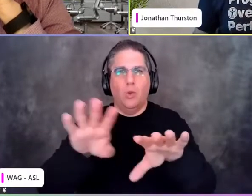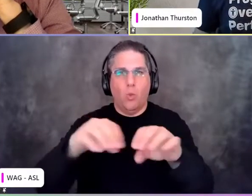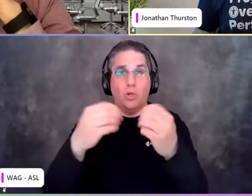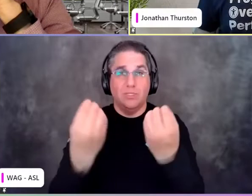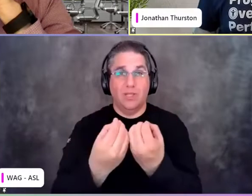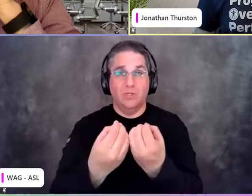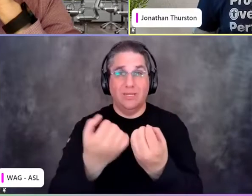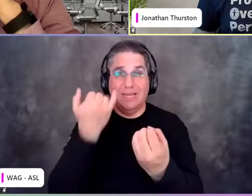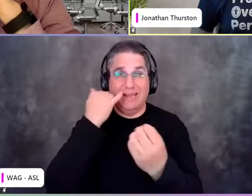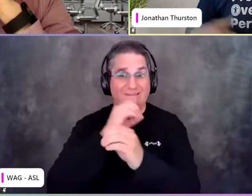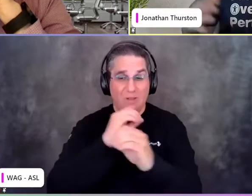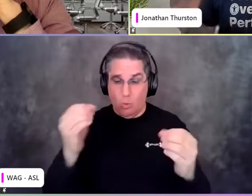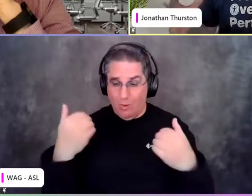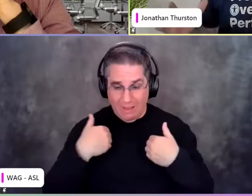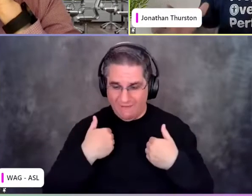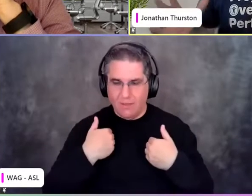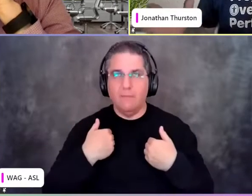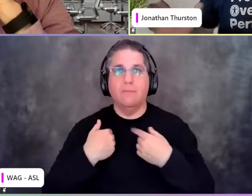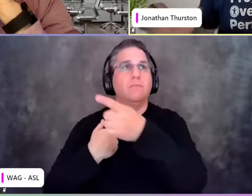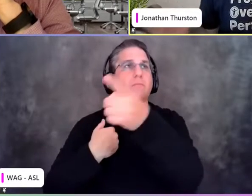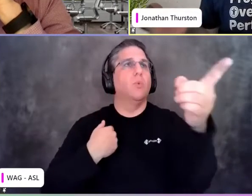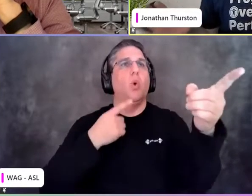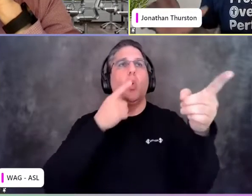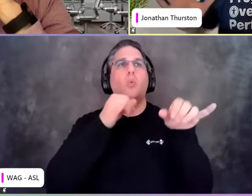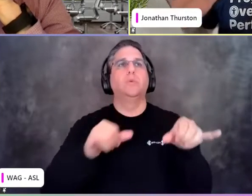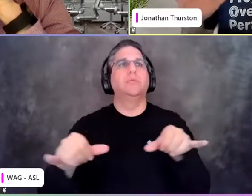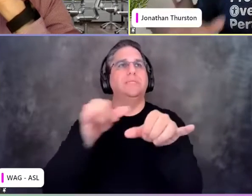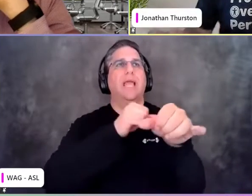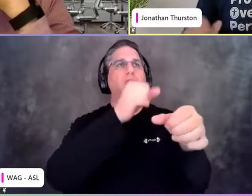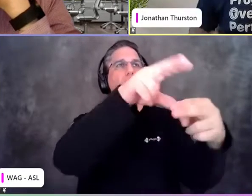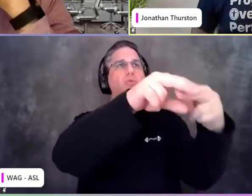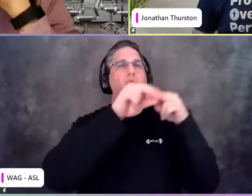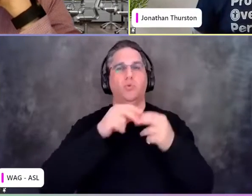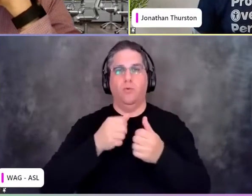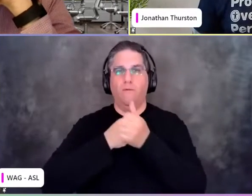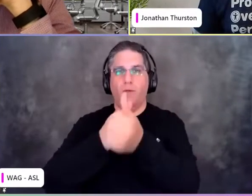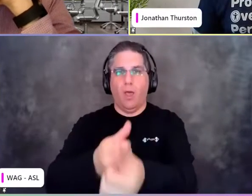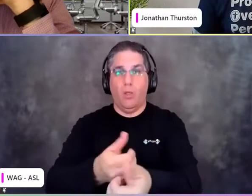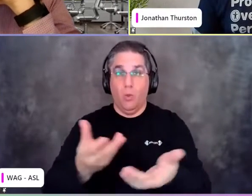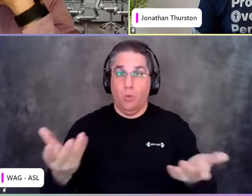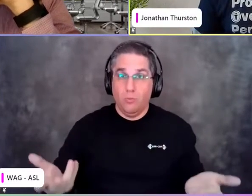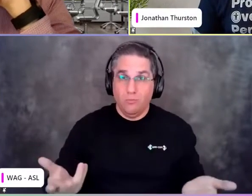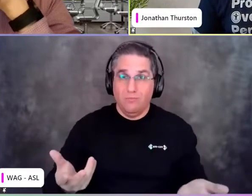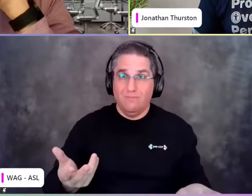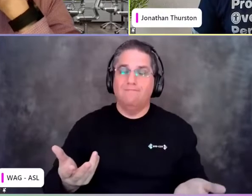helps to enable accessibility processing across the organization. Without that, right, whose standards do you